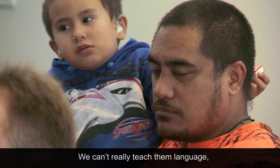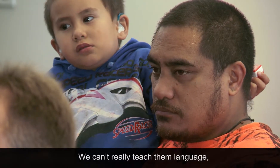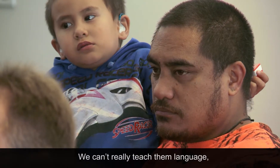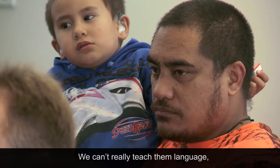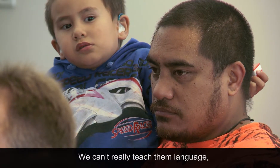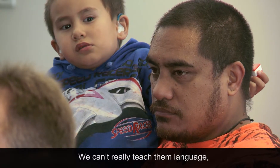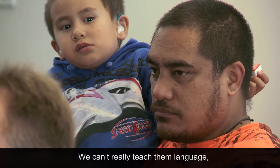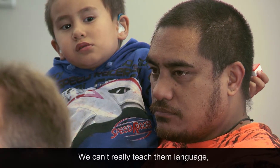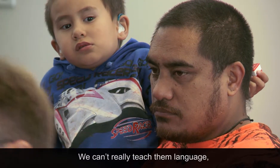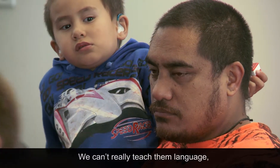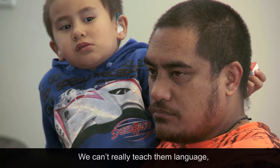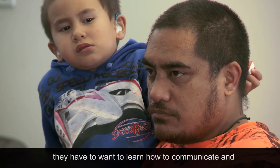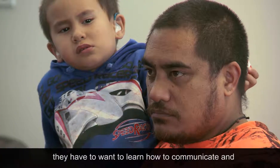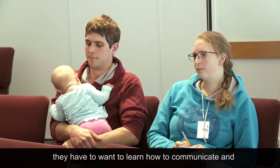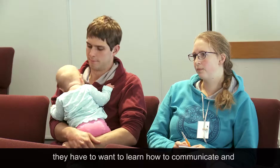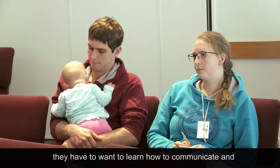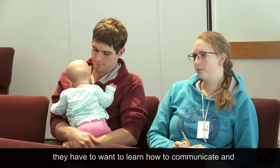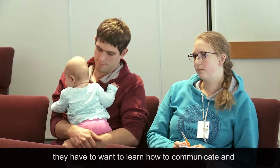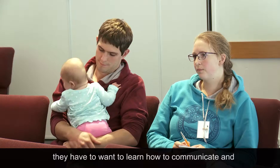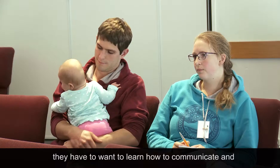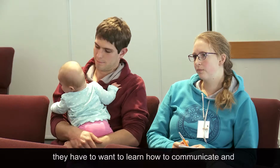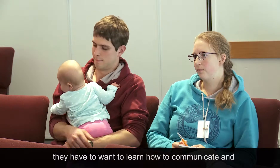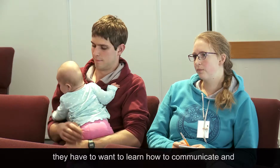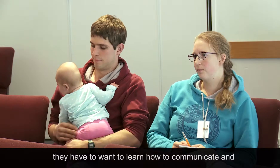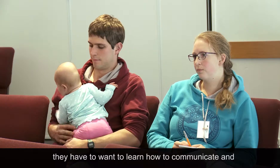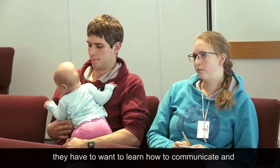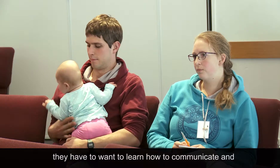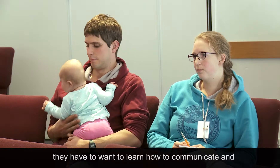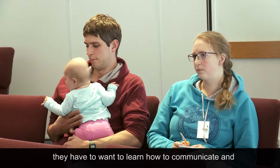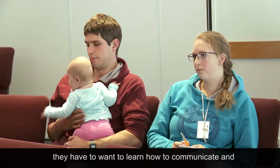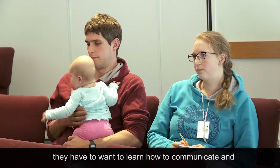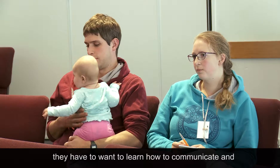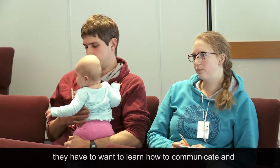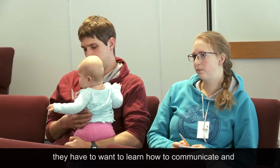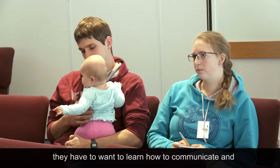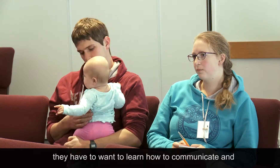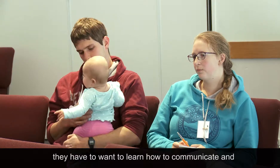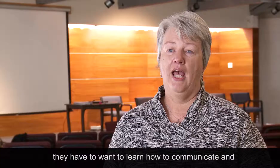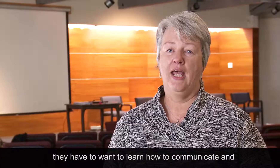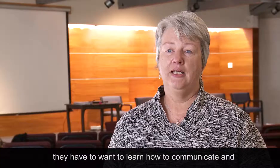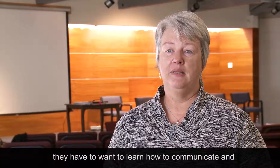We can’t really teach them language, they have to want to learn how to communicate and